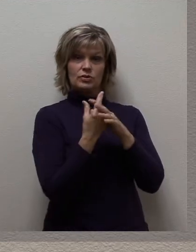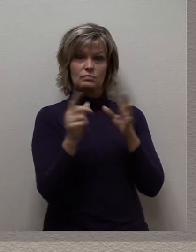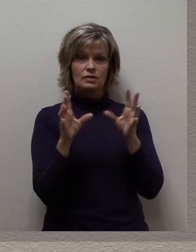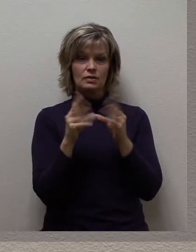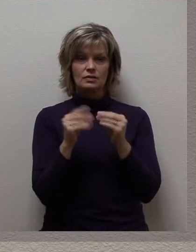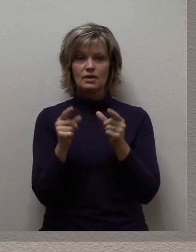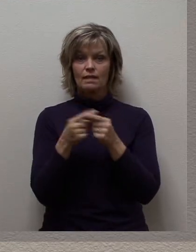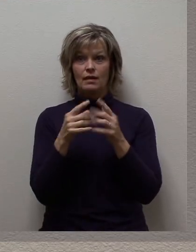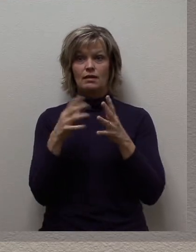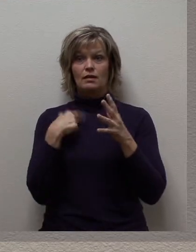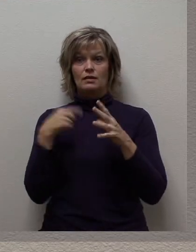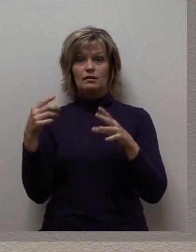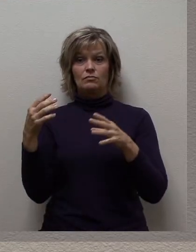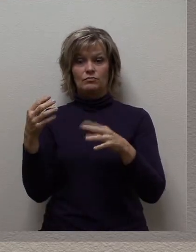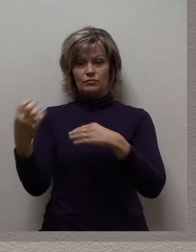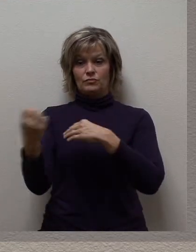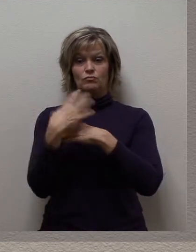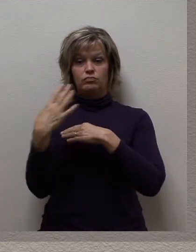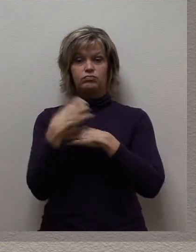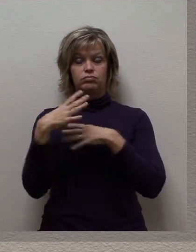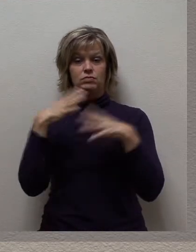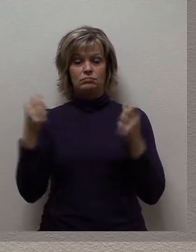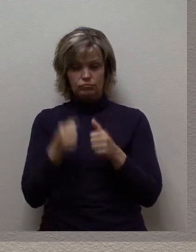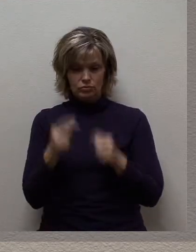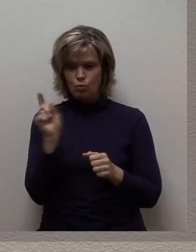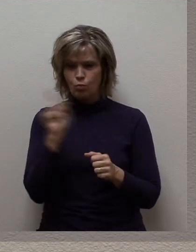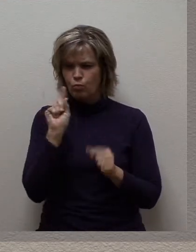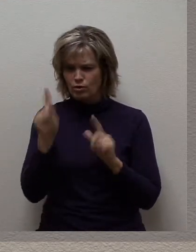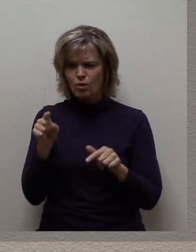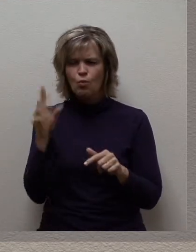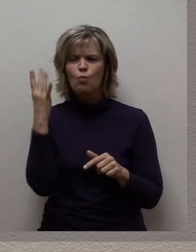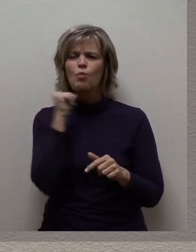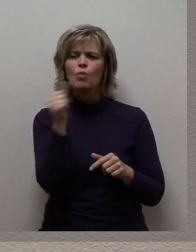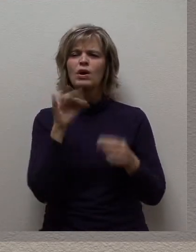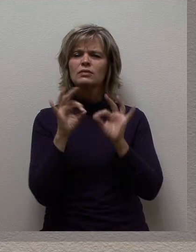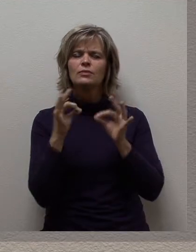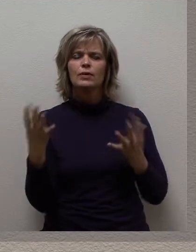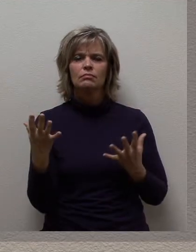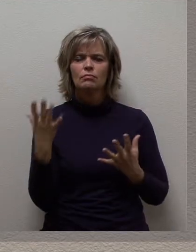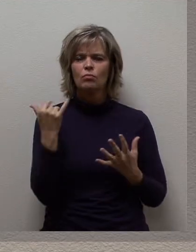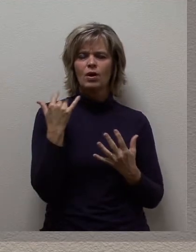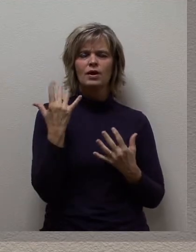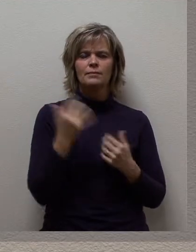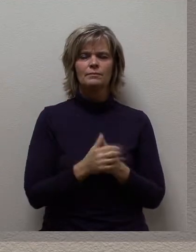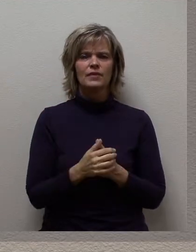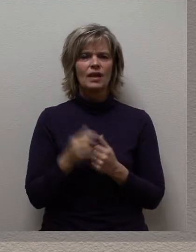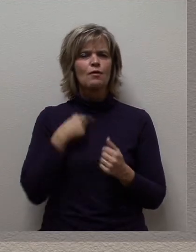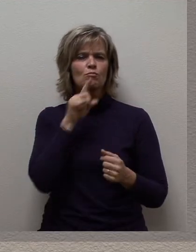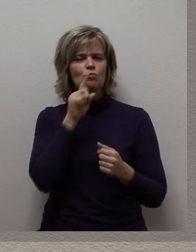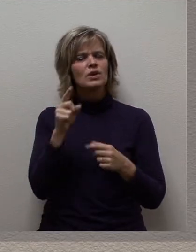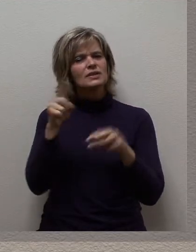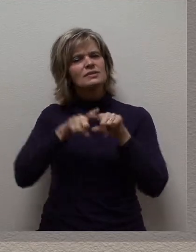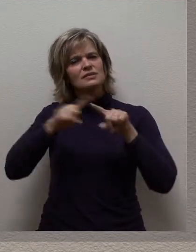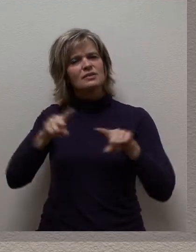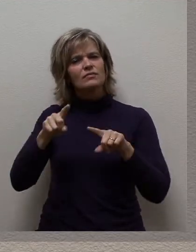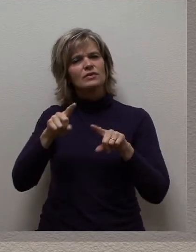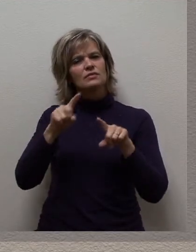I got a lot of texts and emails saying, "OK, where were you. Why aren't you there?" So it really made a difference with the